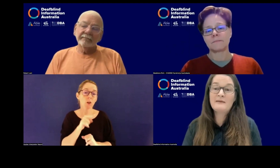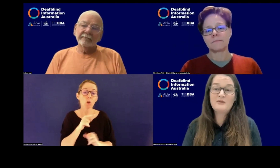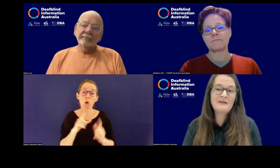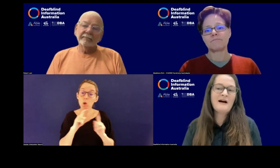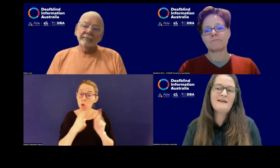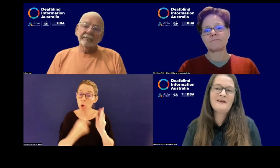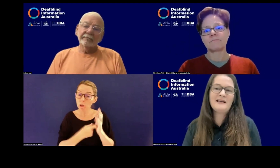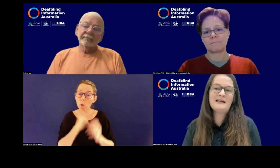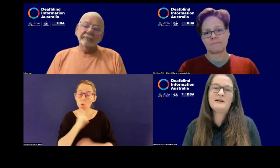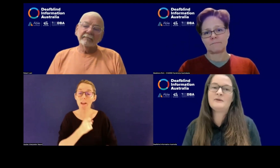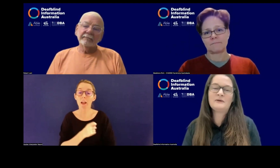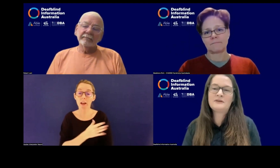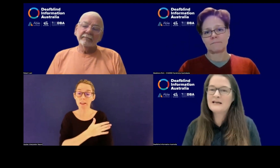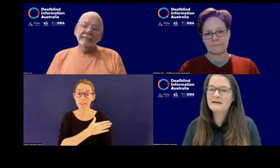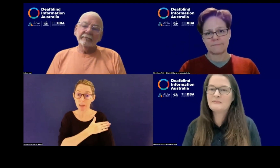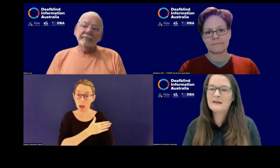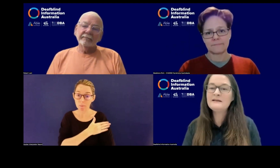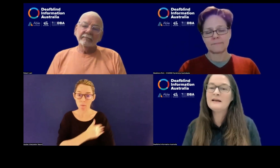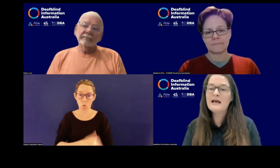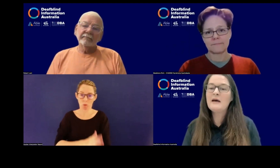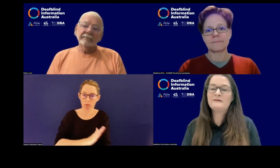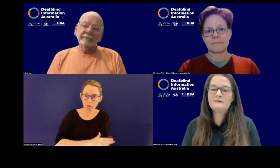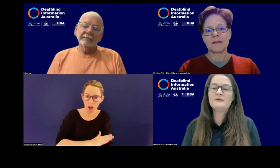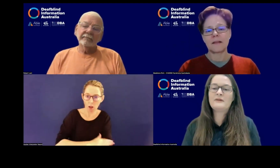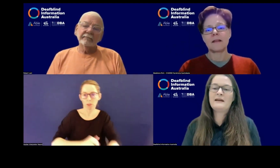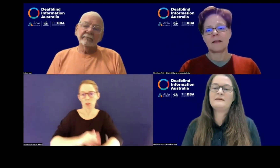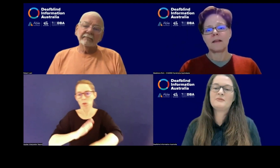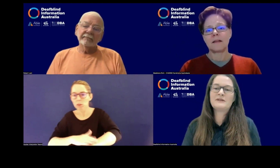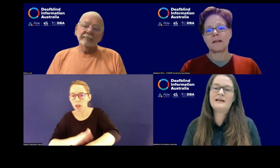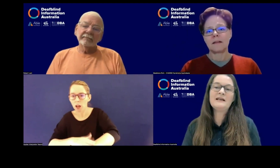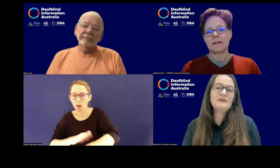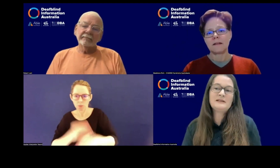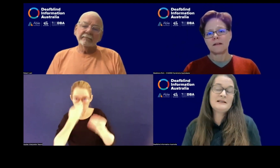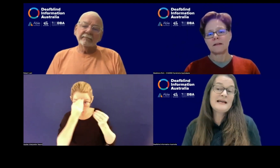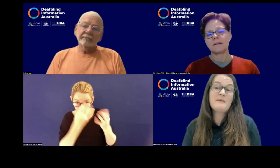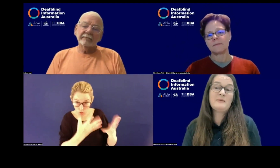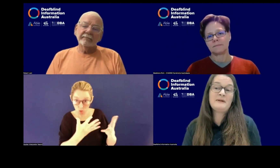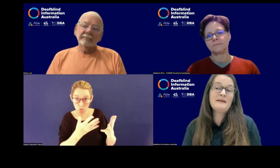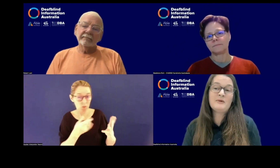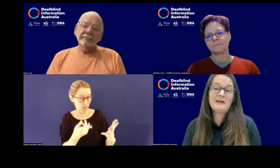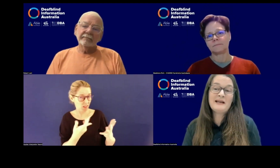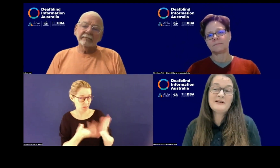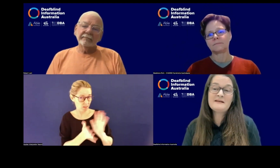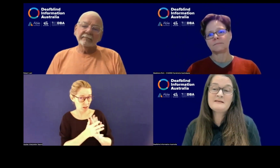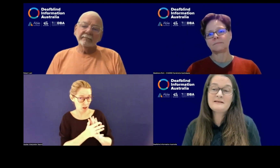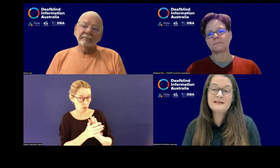put the IV in or take blood before then proceeding, which is to tap in the body area?